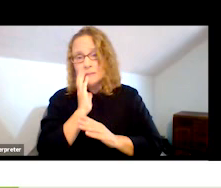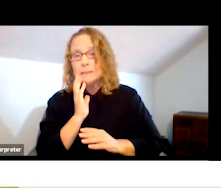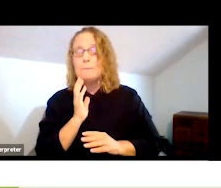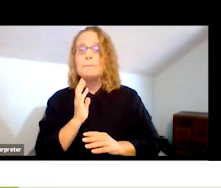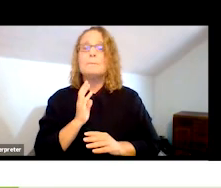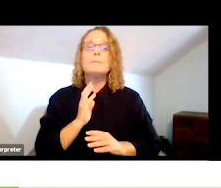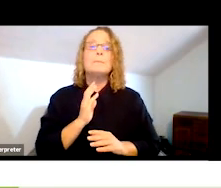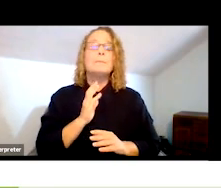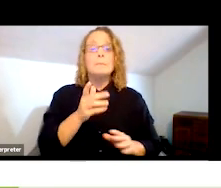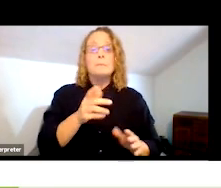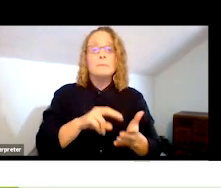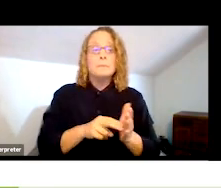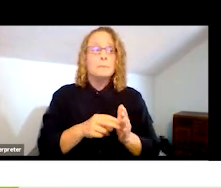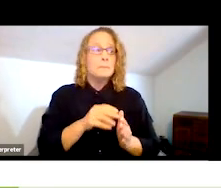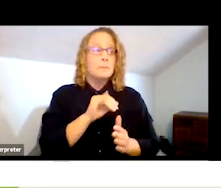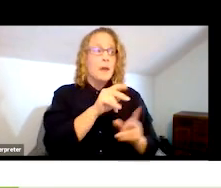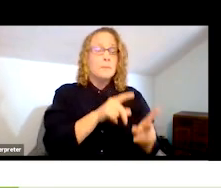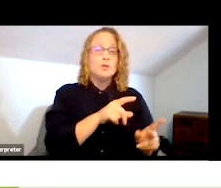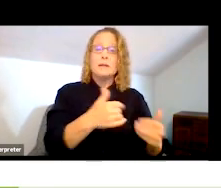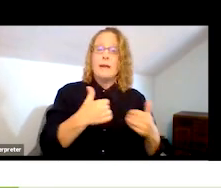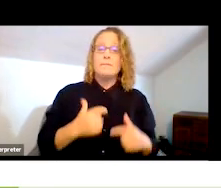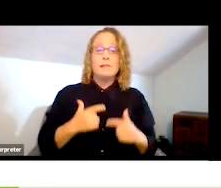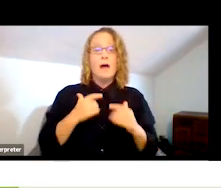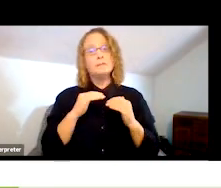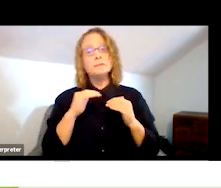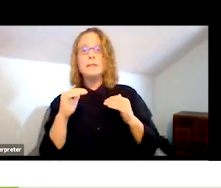that we are promoting consistency and predictability.